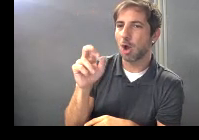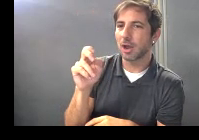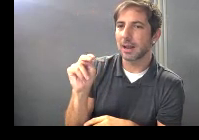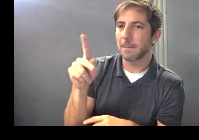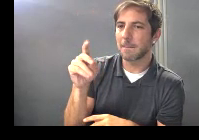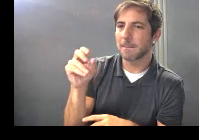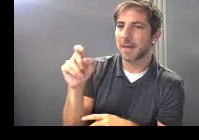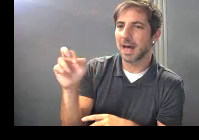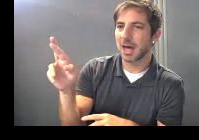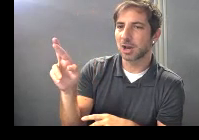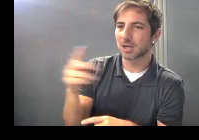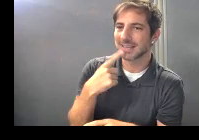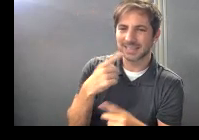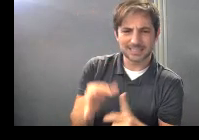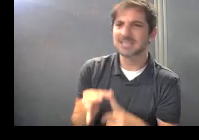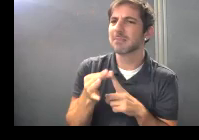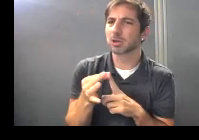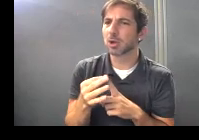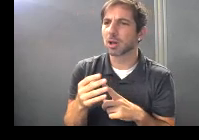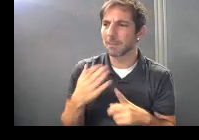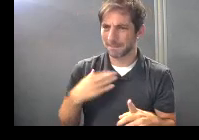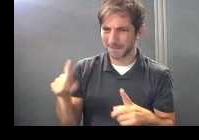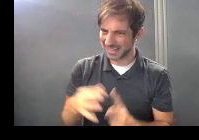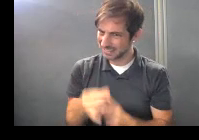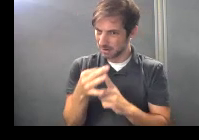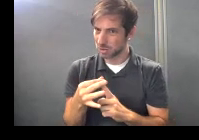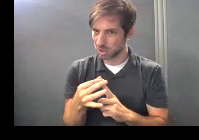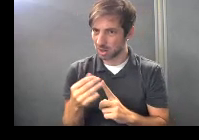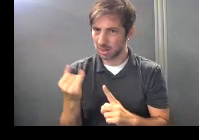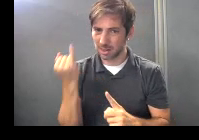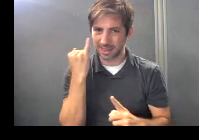REALLY SPECIAL. IF YOU WEAR A SUIT OF ARMOR, THAT'S A SPECIAL